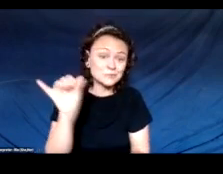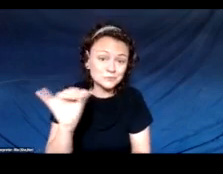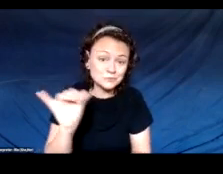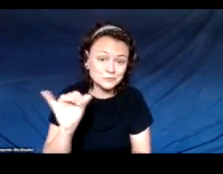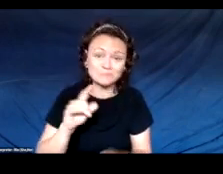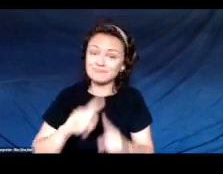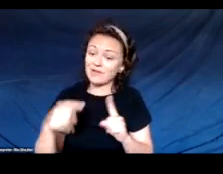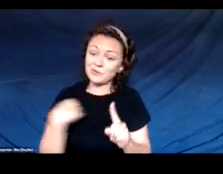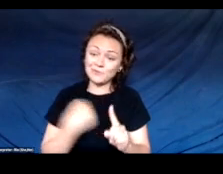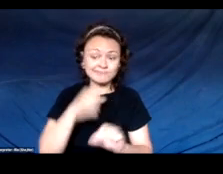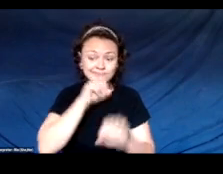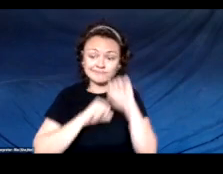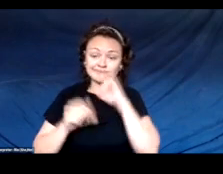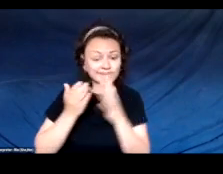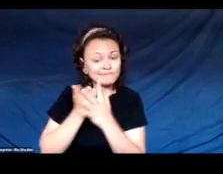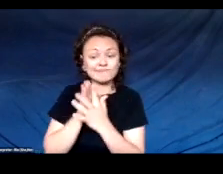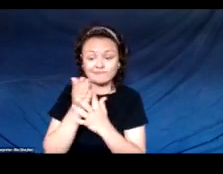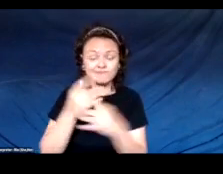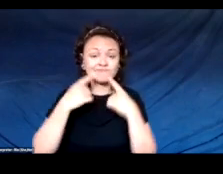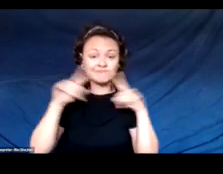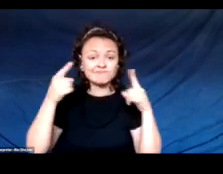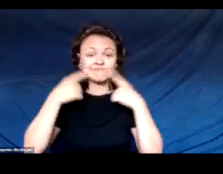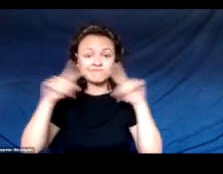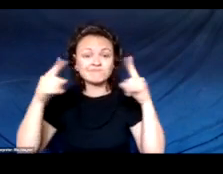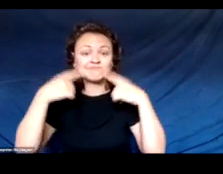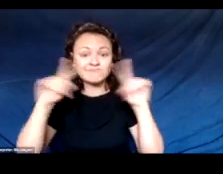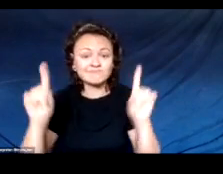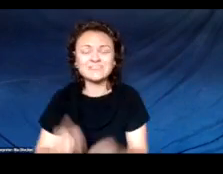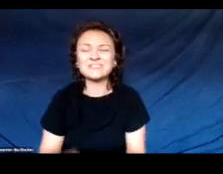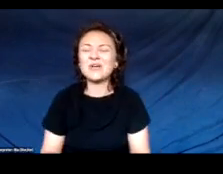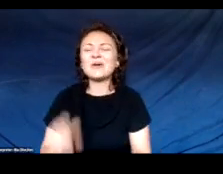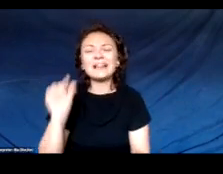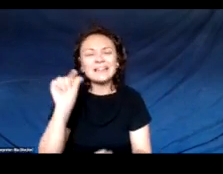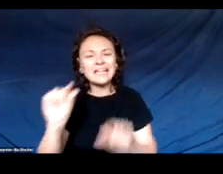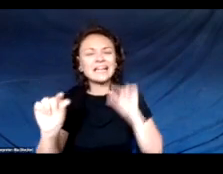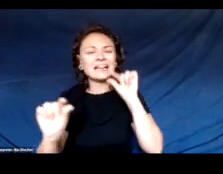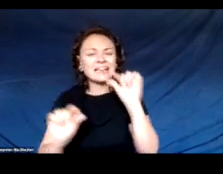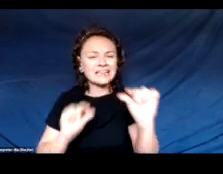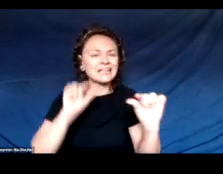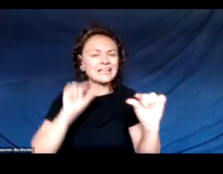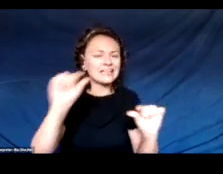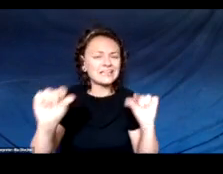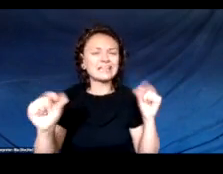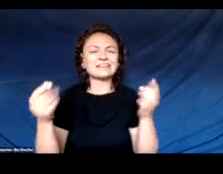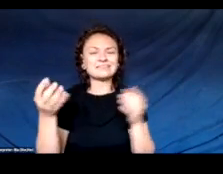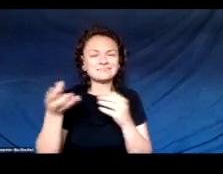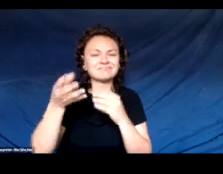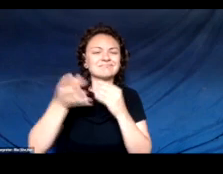like little things here and there. Like I think more on the disabled parents,